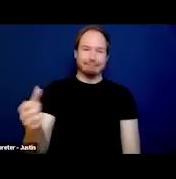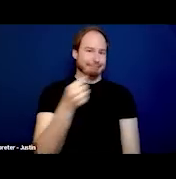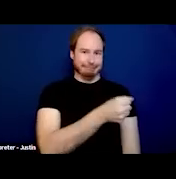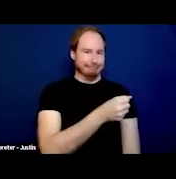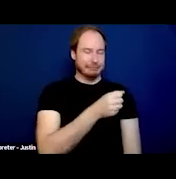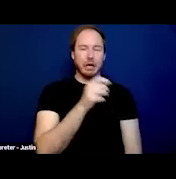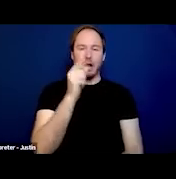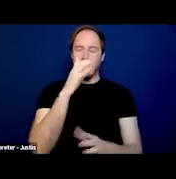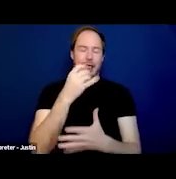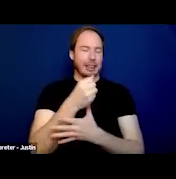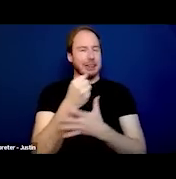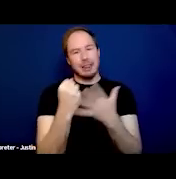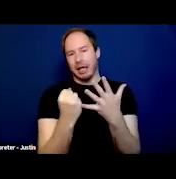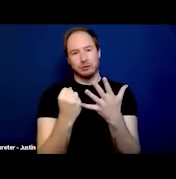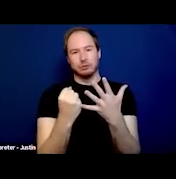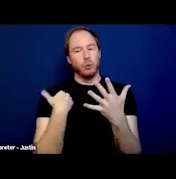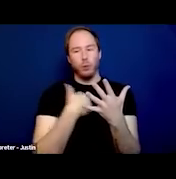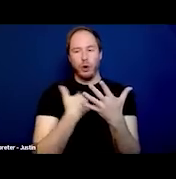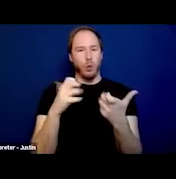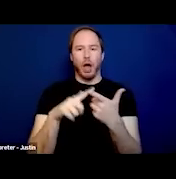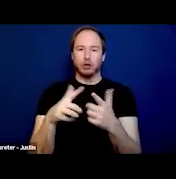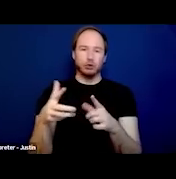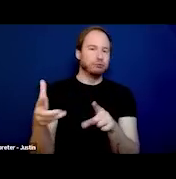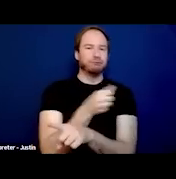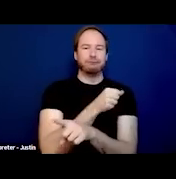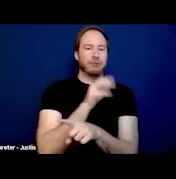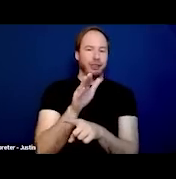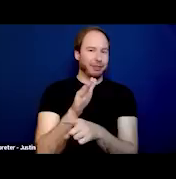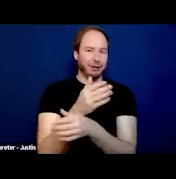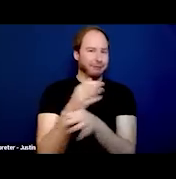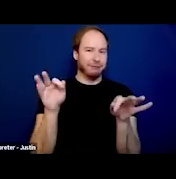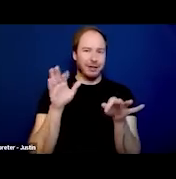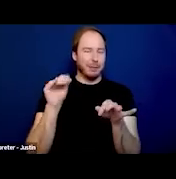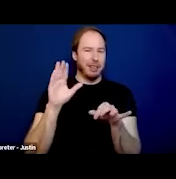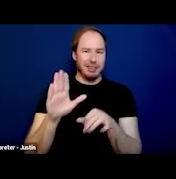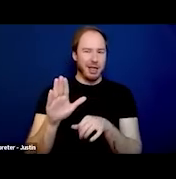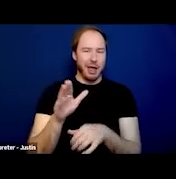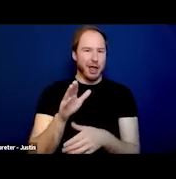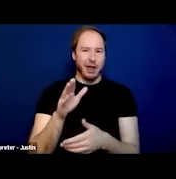because we never wanna take away someone's freedom and their autonomy. And there are situations where